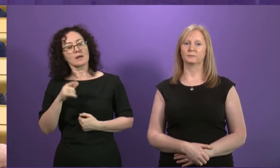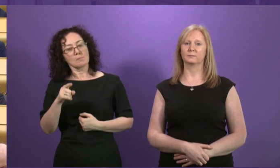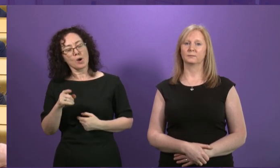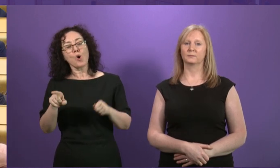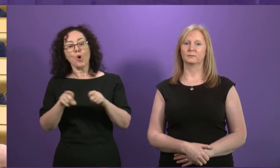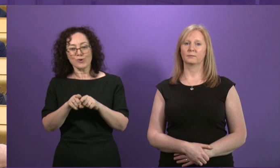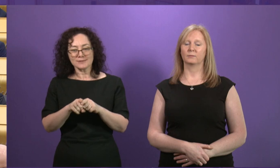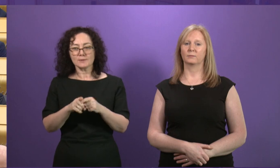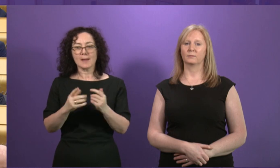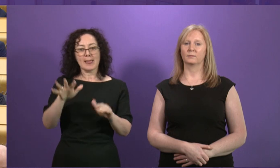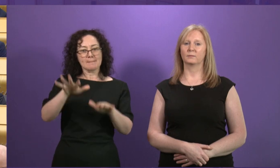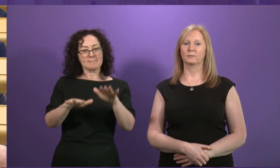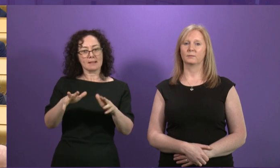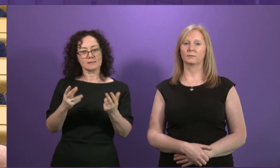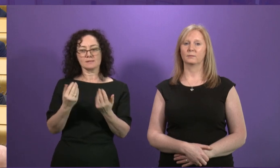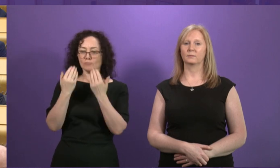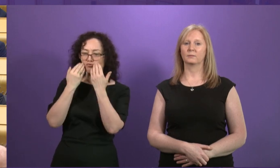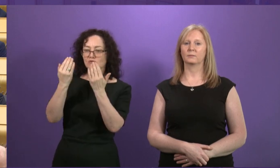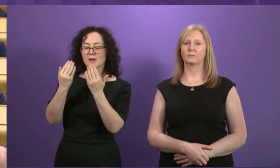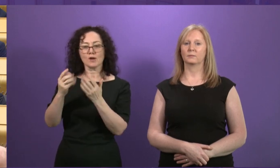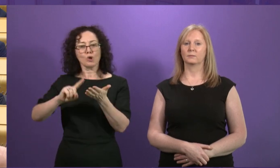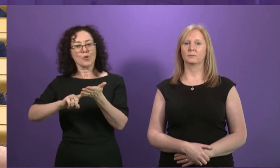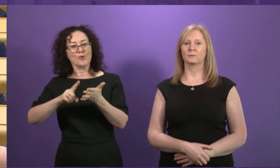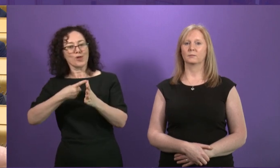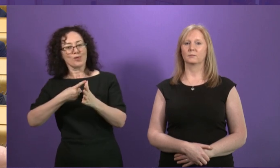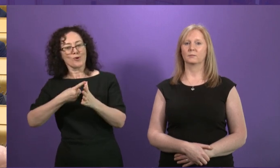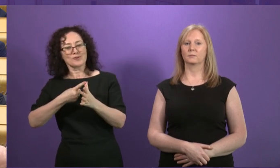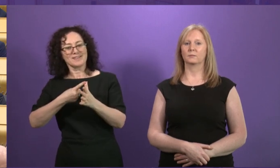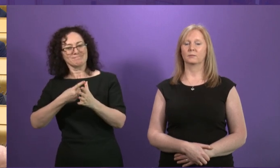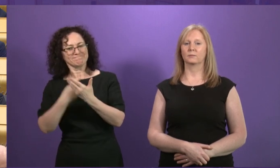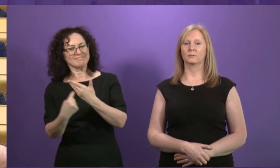respecting the autonomy of local councils, which is something that people across the chamber call for regularly.